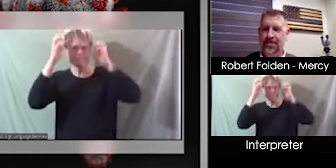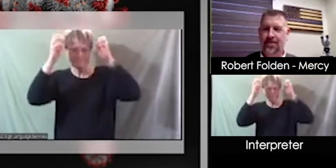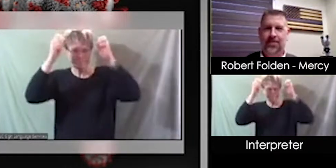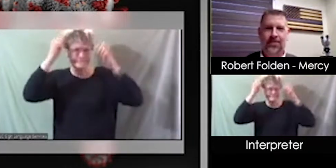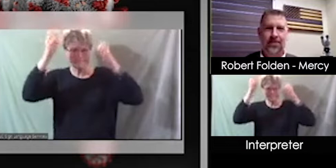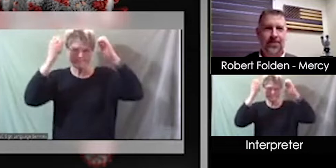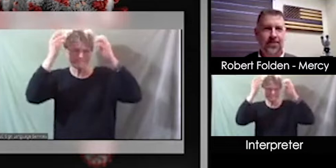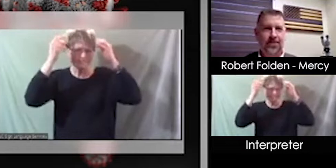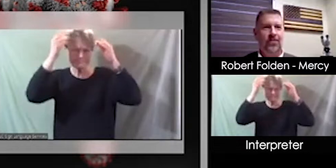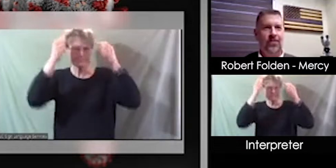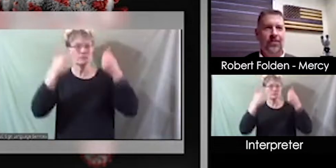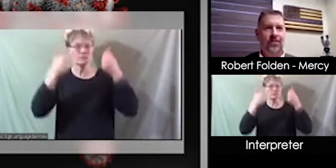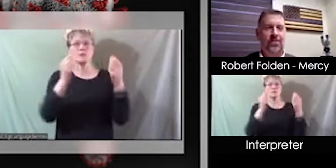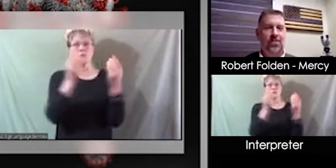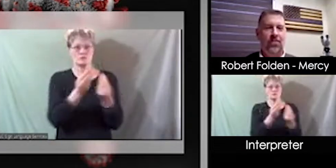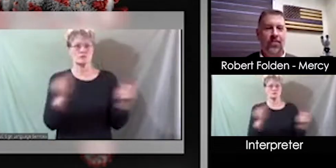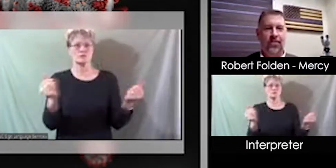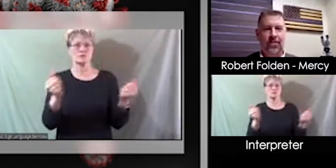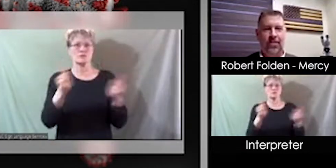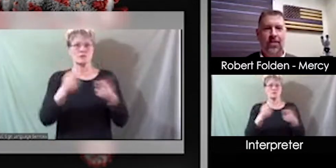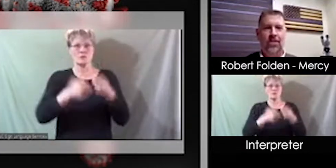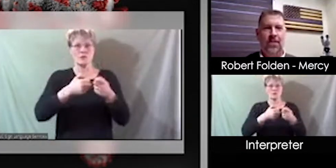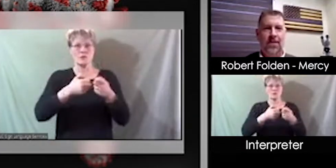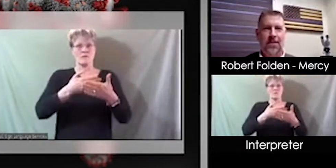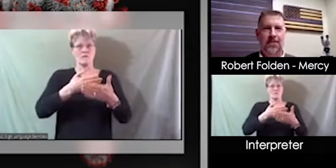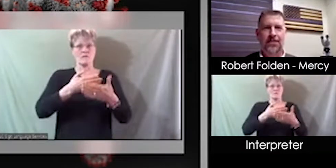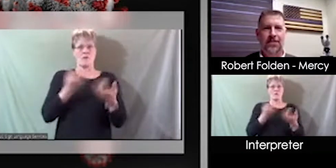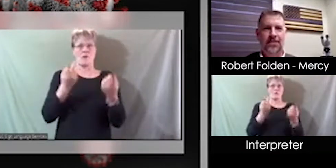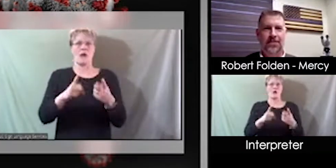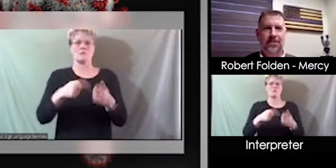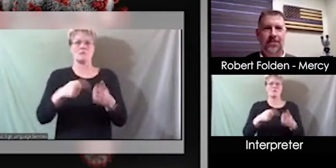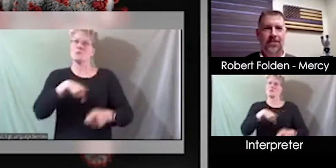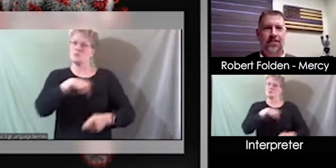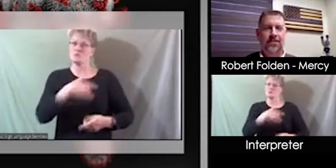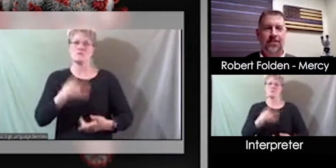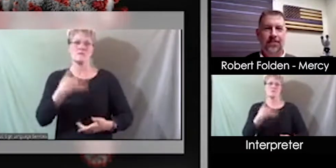Okay, thank you. And Val from Mayers.